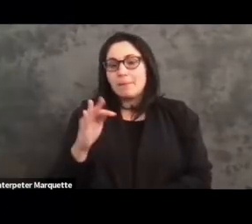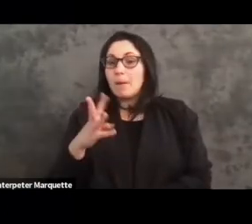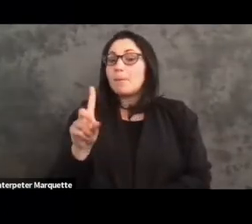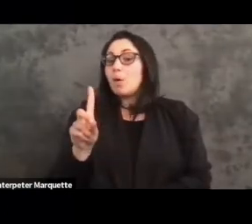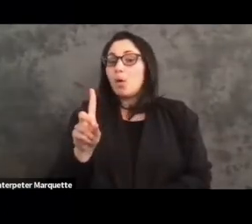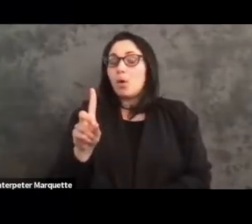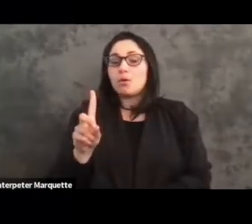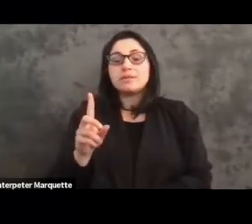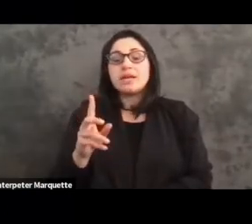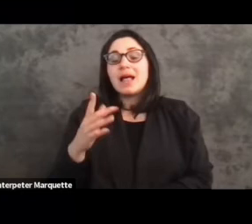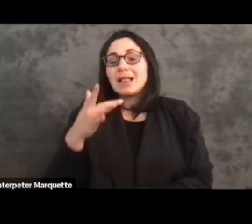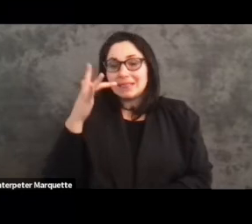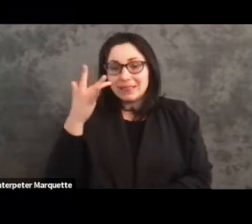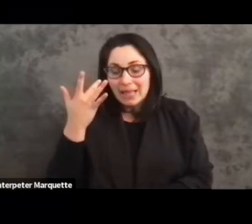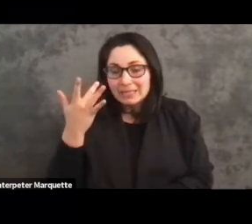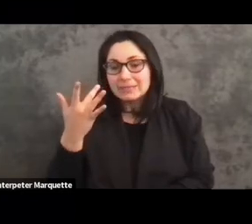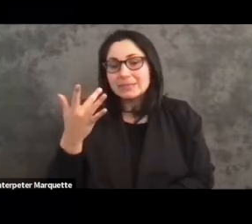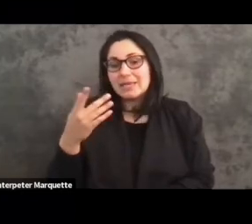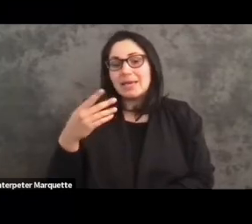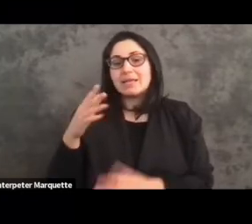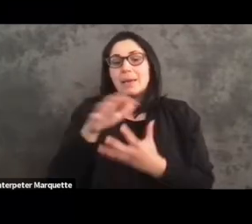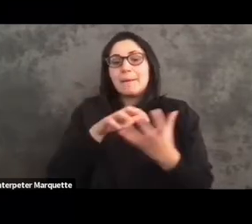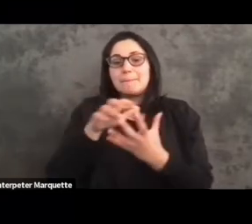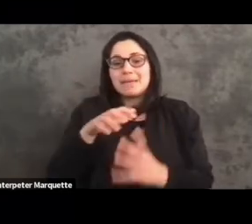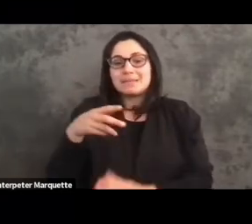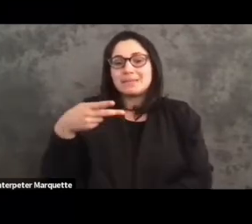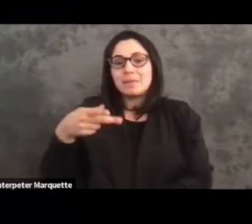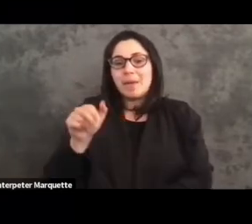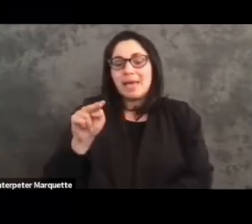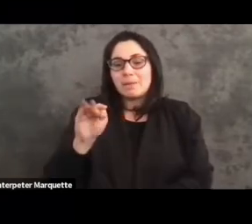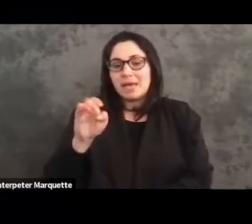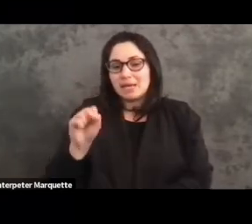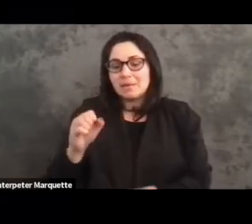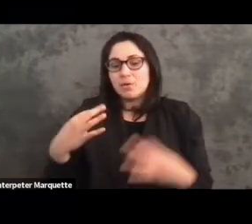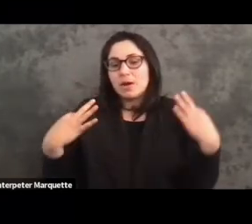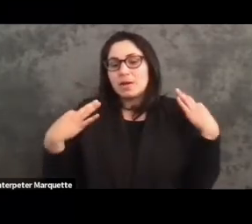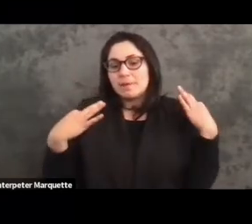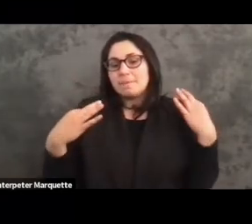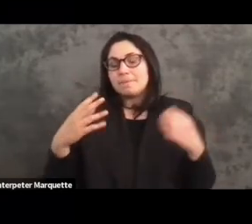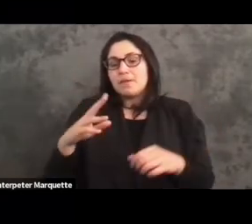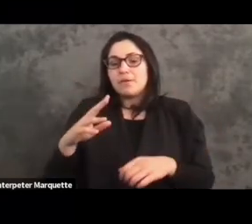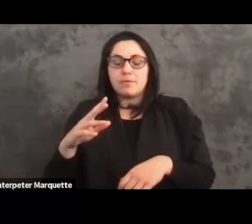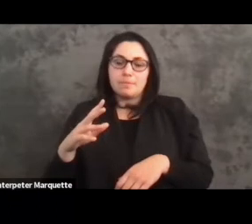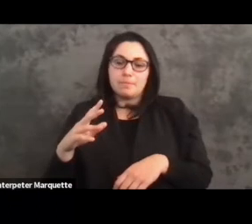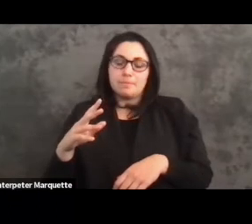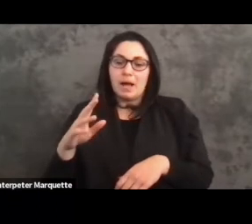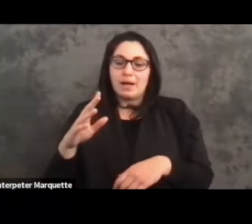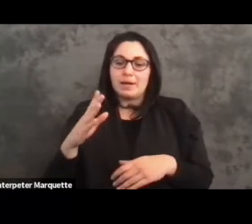space. with you today. I am a bold light skinned mixed Panamanian wearing a maroon long hauler